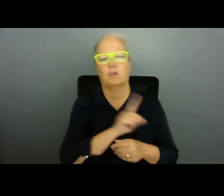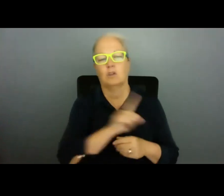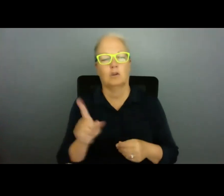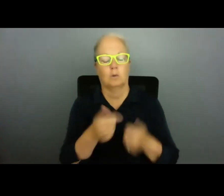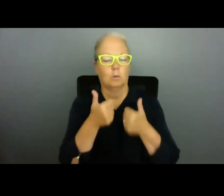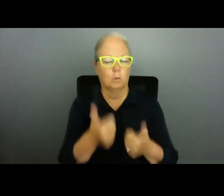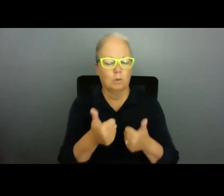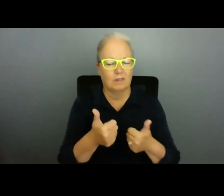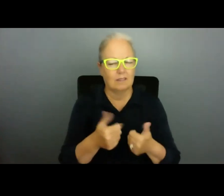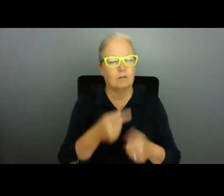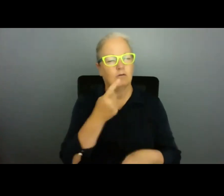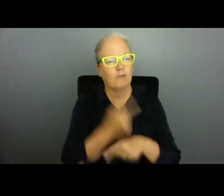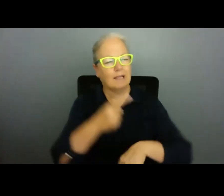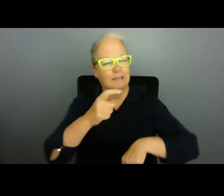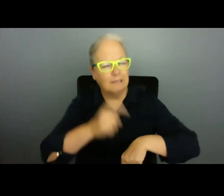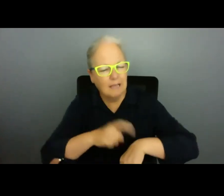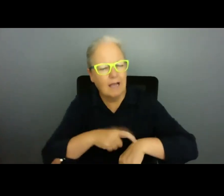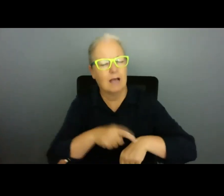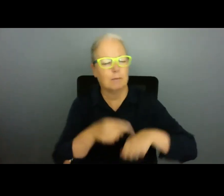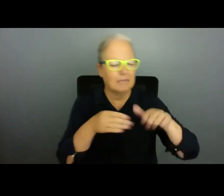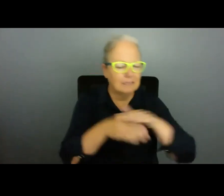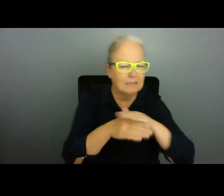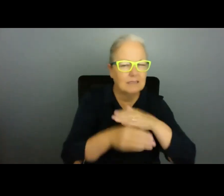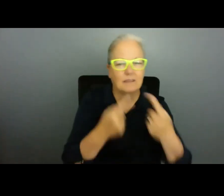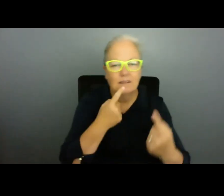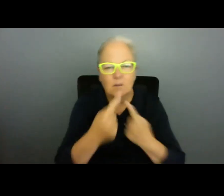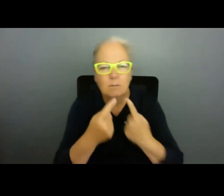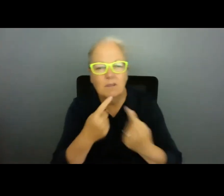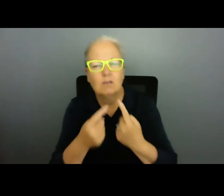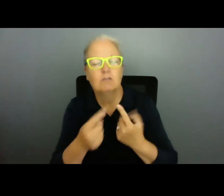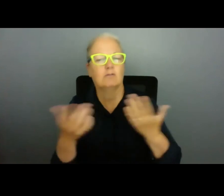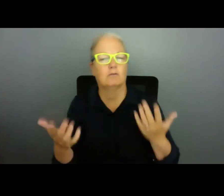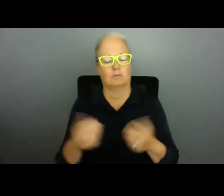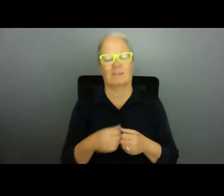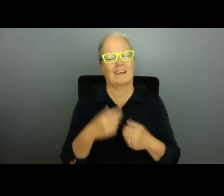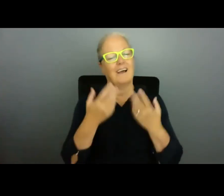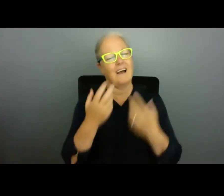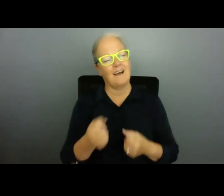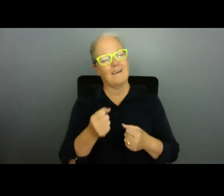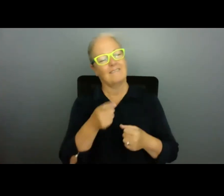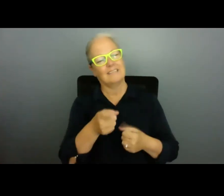lack of accommodation necessary to facilitate basic health actions such as frequent handwashing